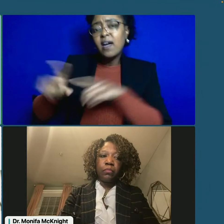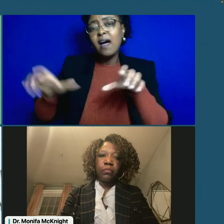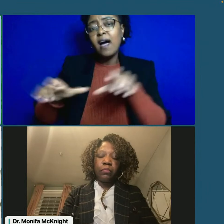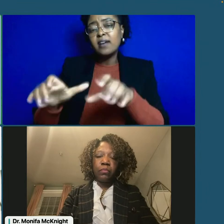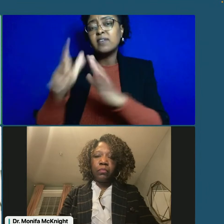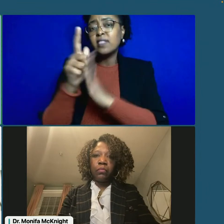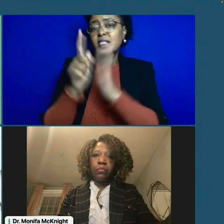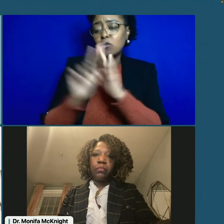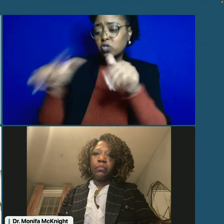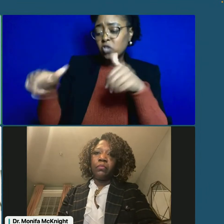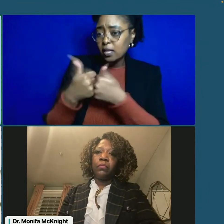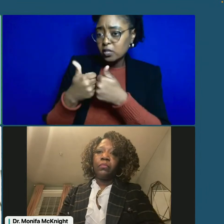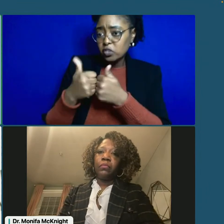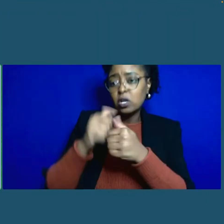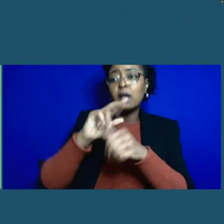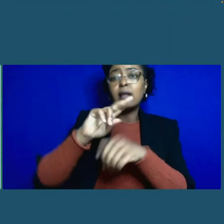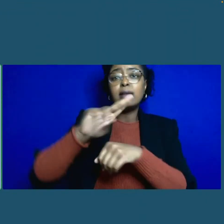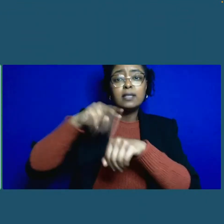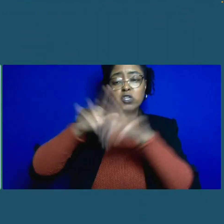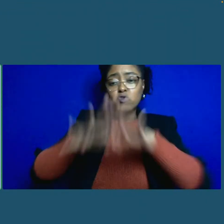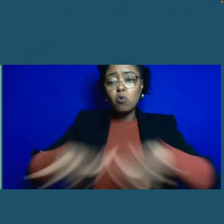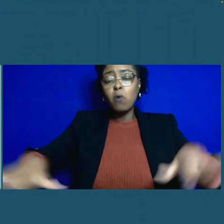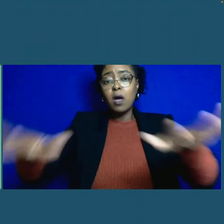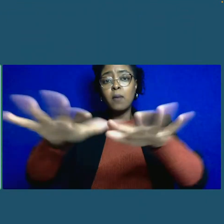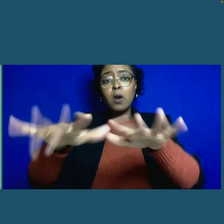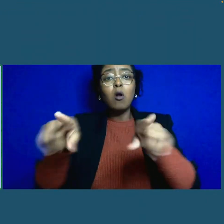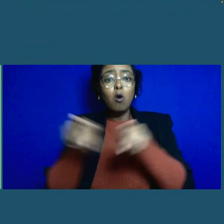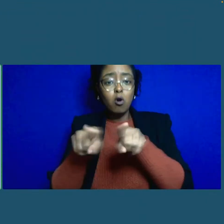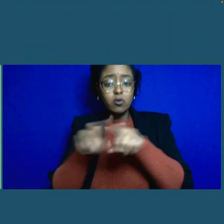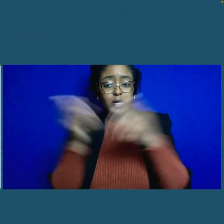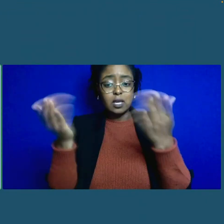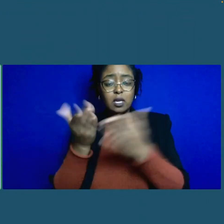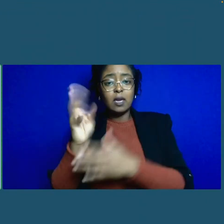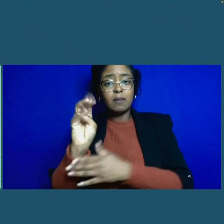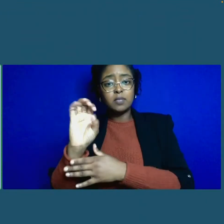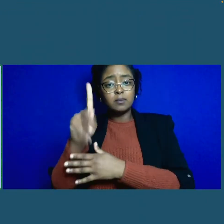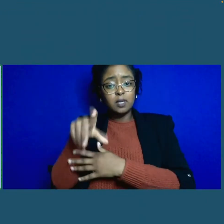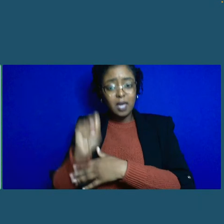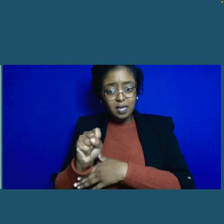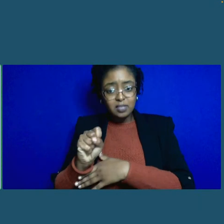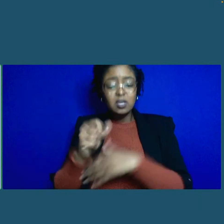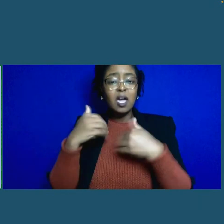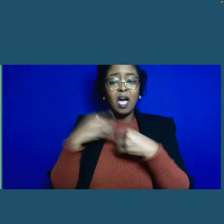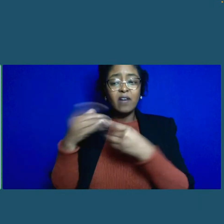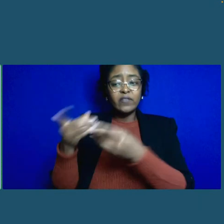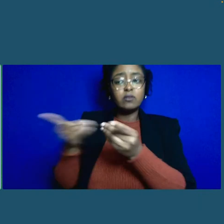number of active legal challenges nationally and right